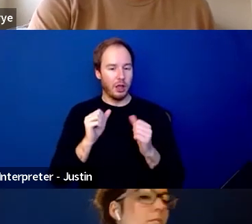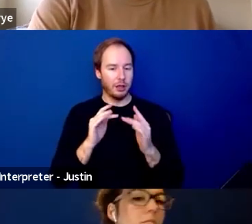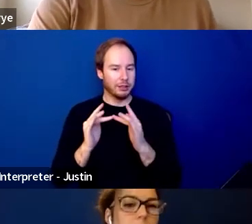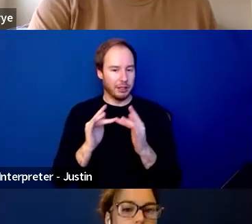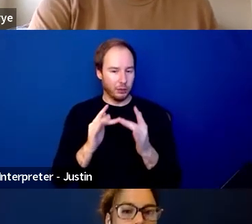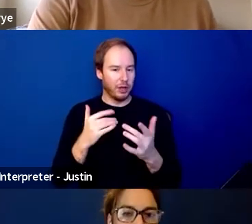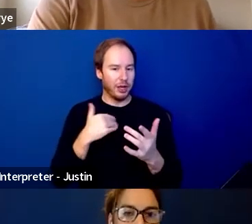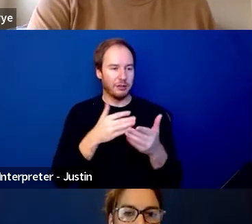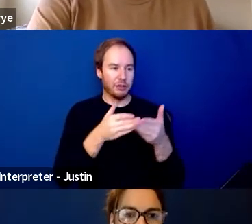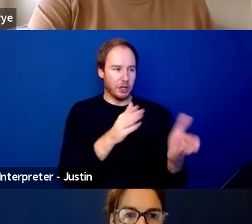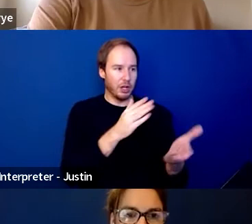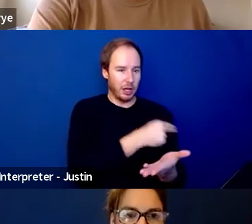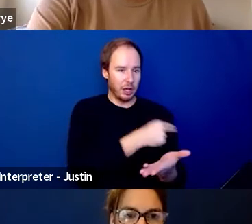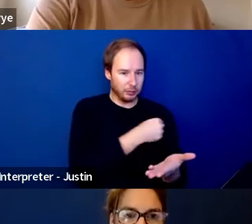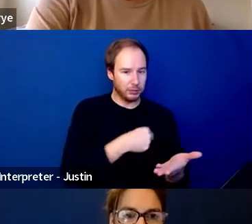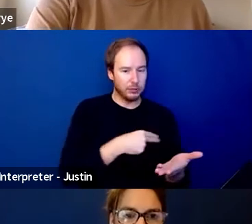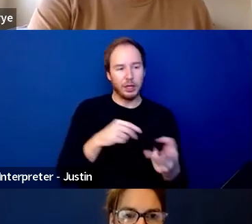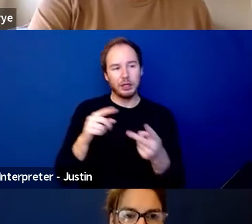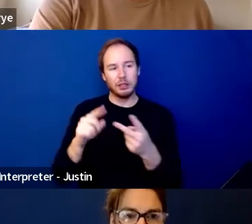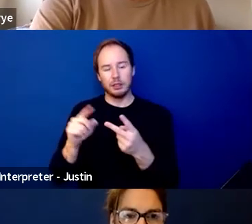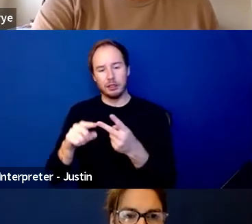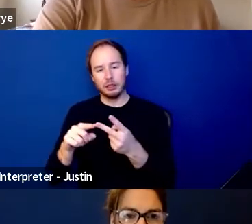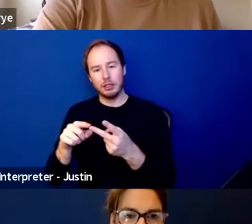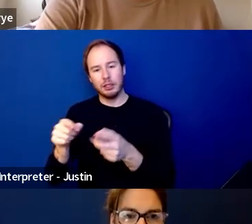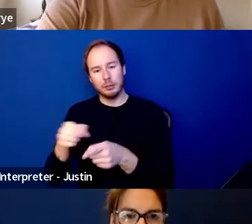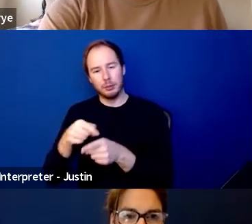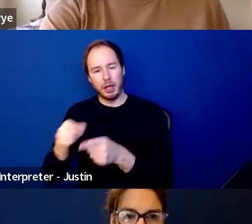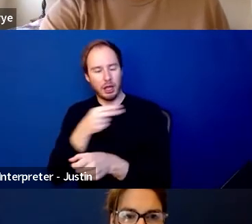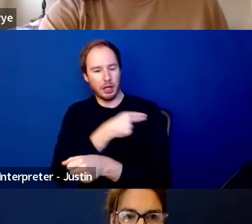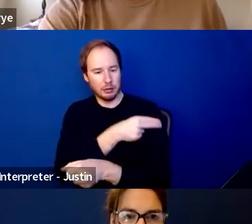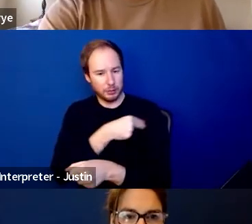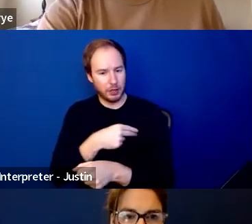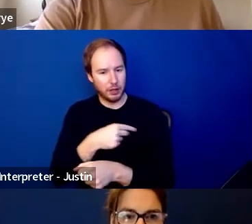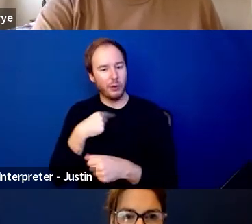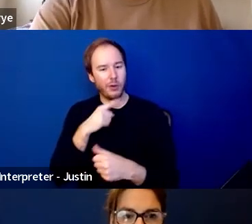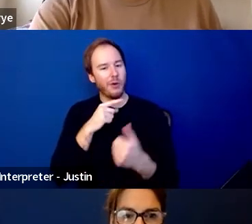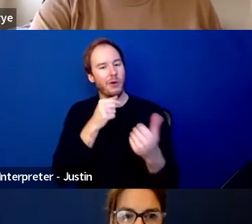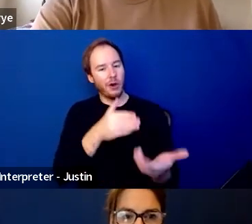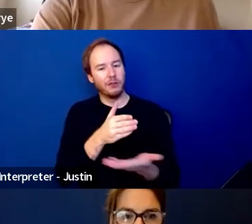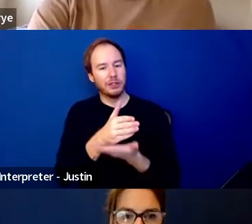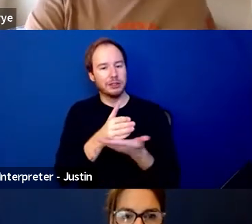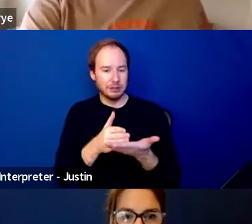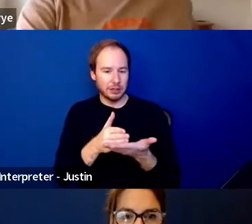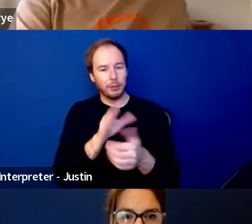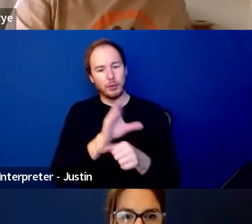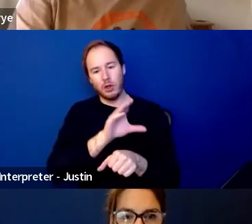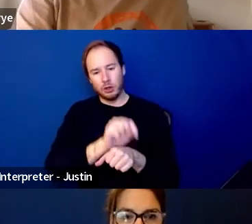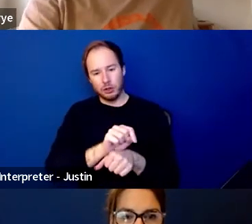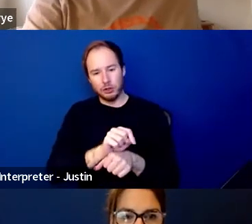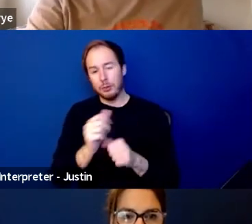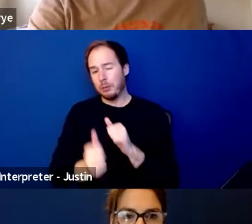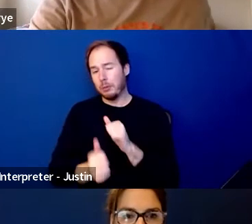The other is West Penn Hospital. And we offer also some consults and mostly to